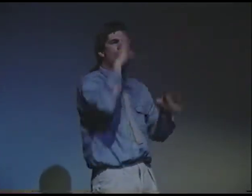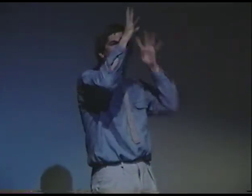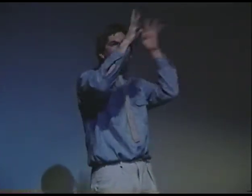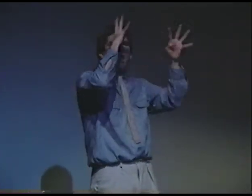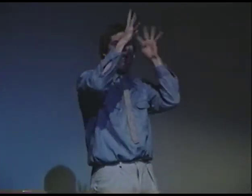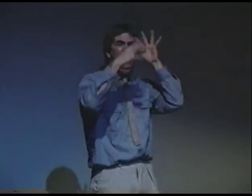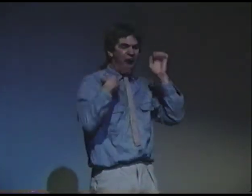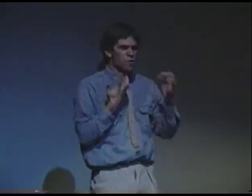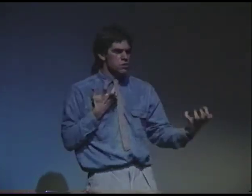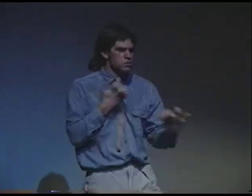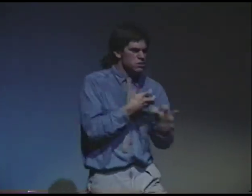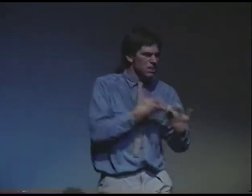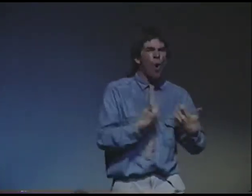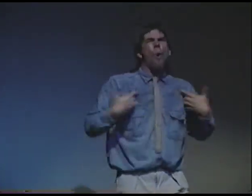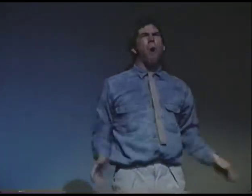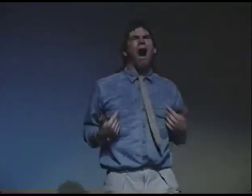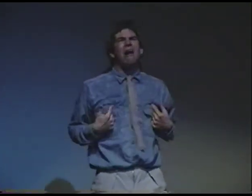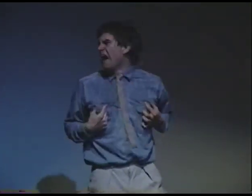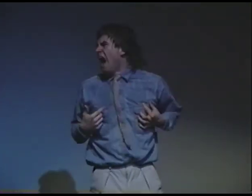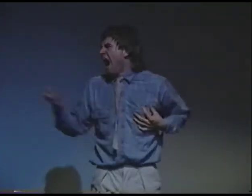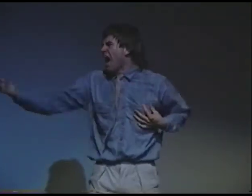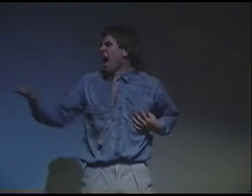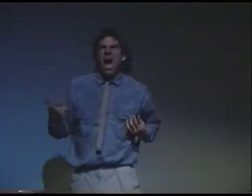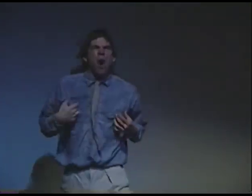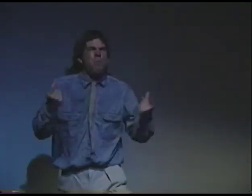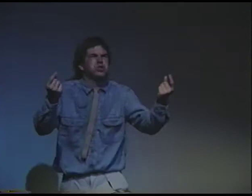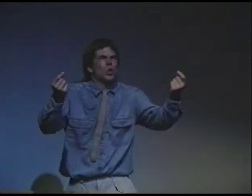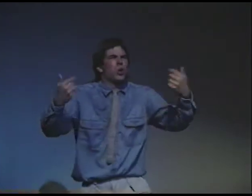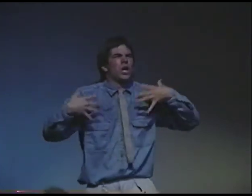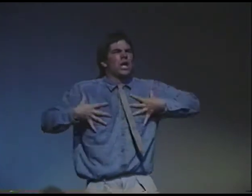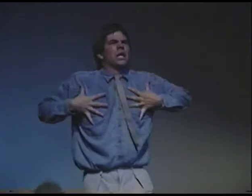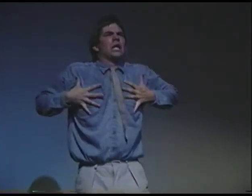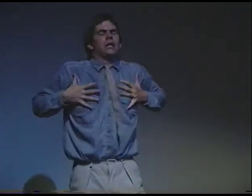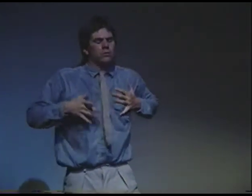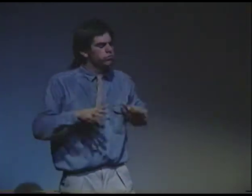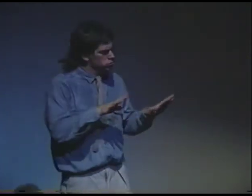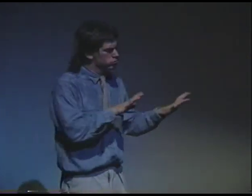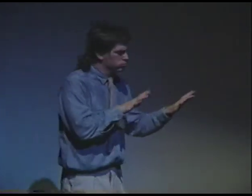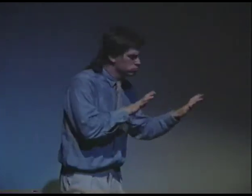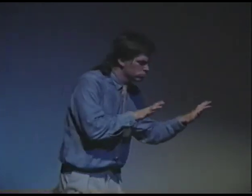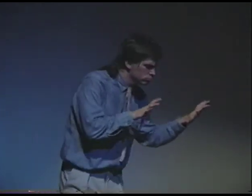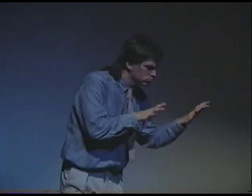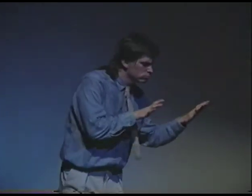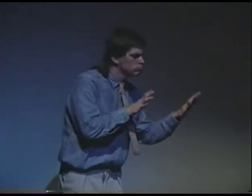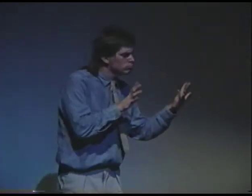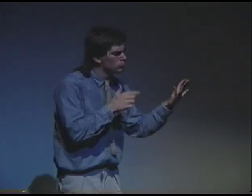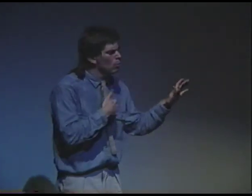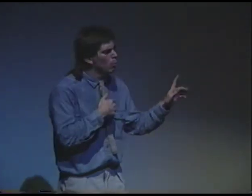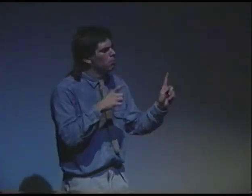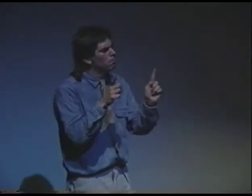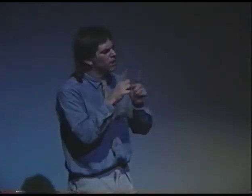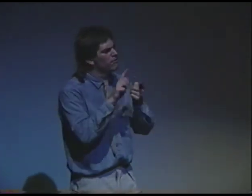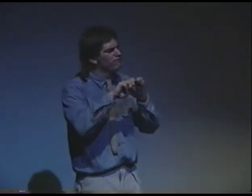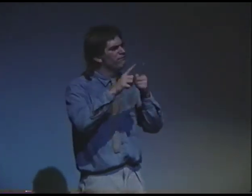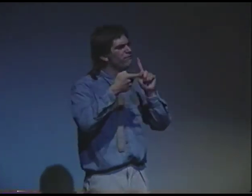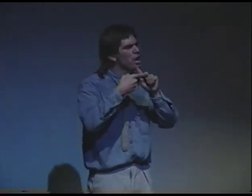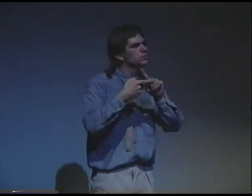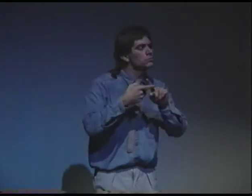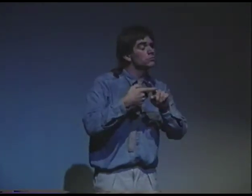A voice interpreter might limit my creativity. I didn't want to have to meld with someone like that.